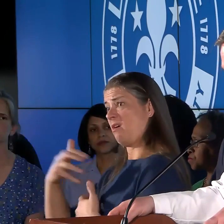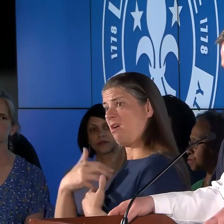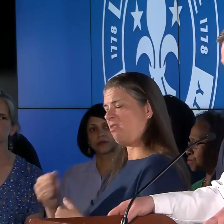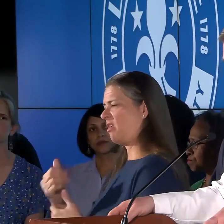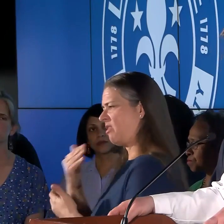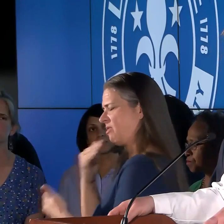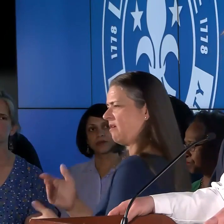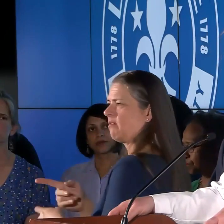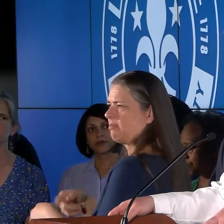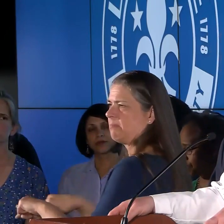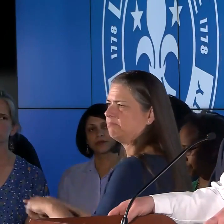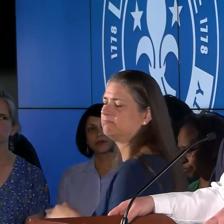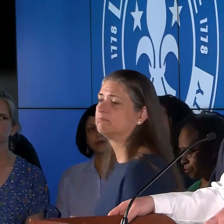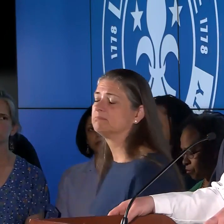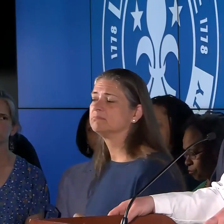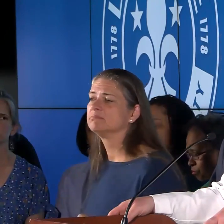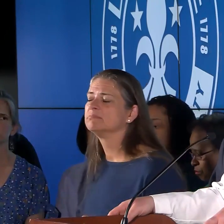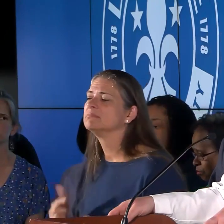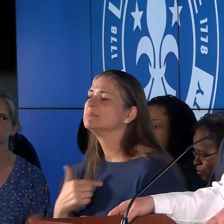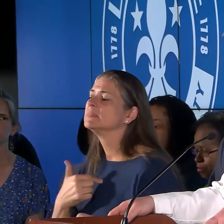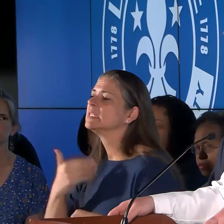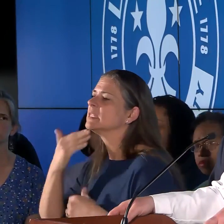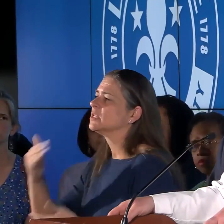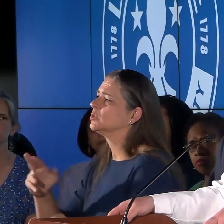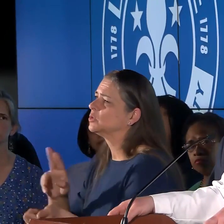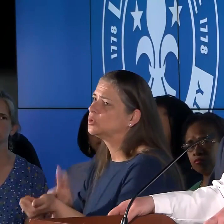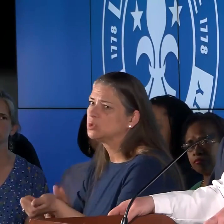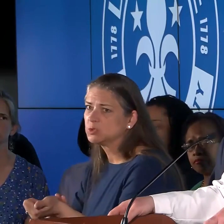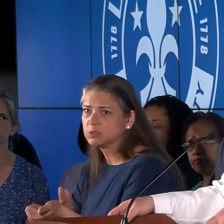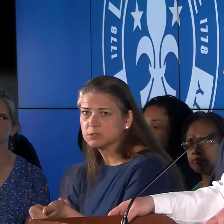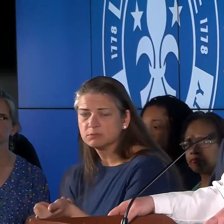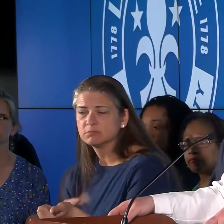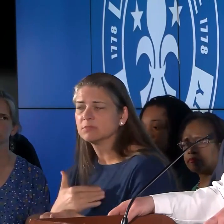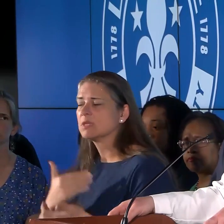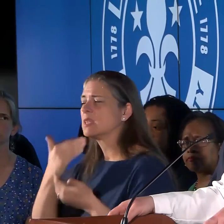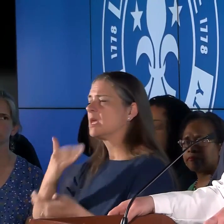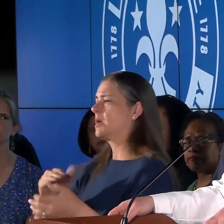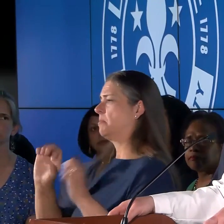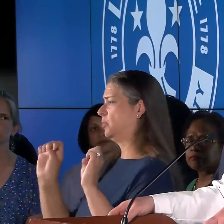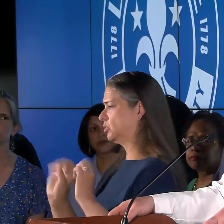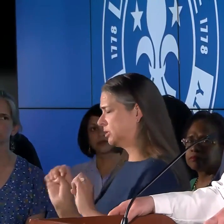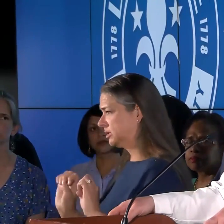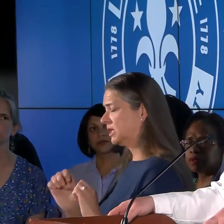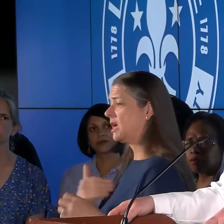Uh I also want to thank uh my nurses in the emergency department, my physicians